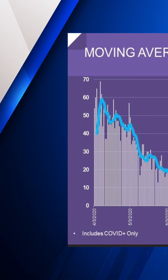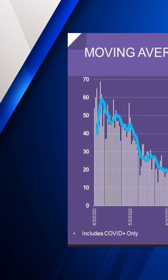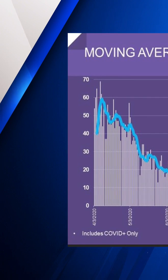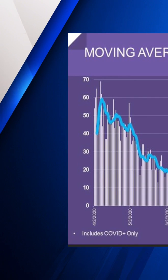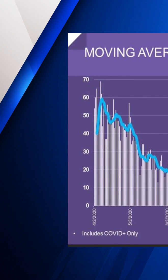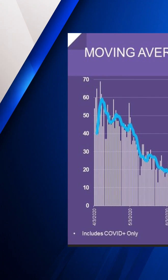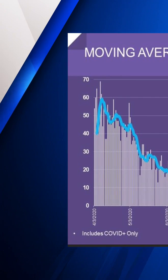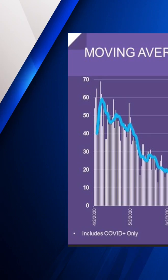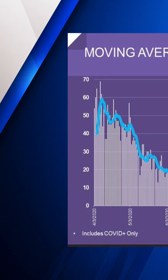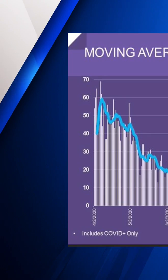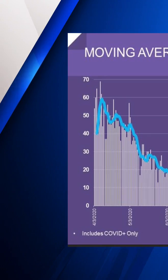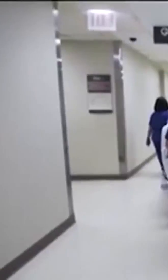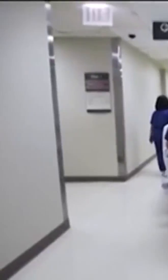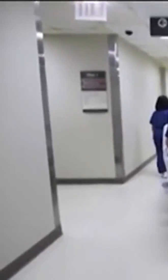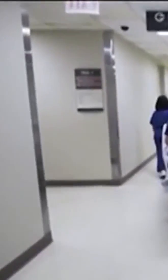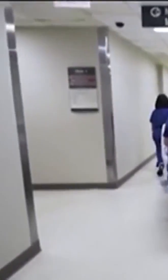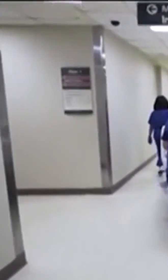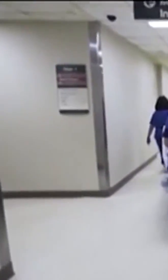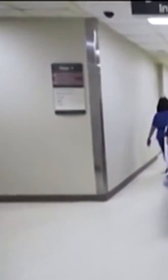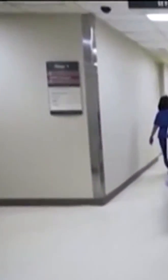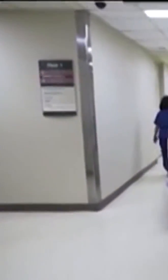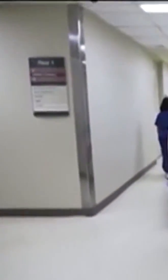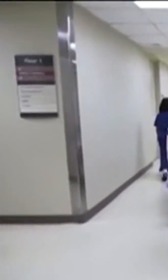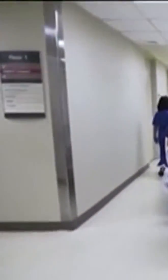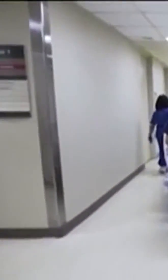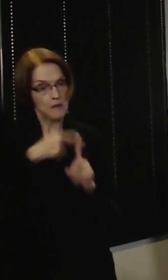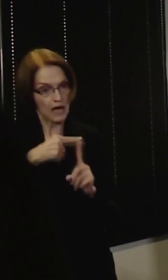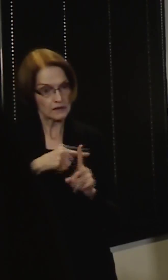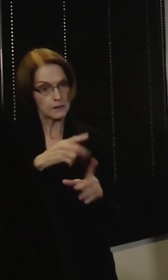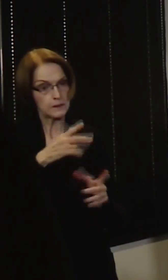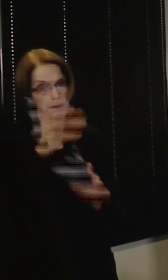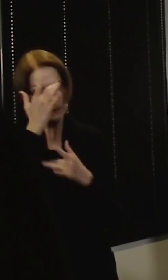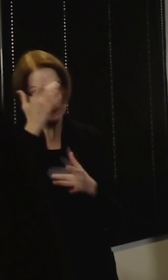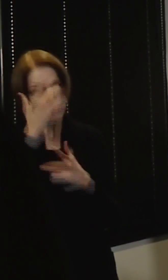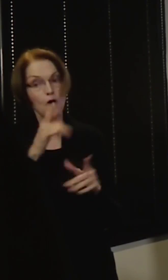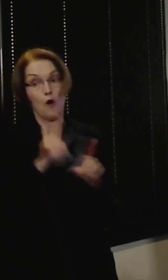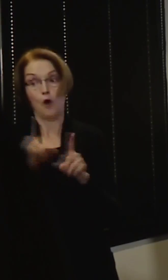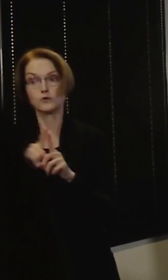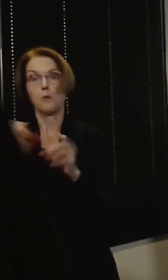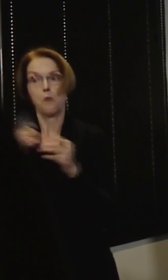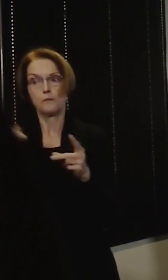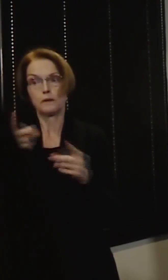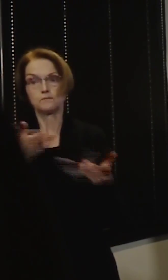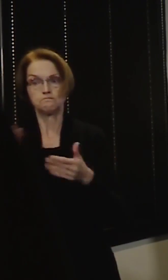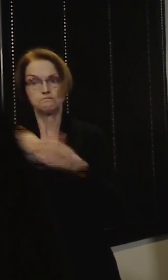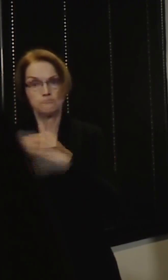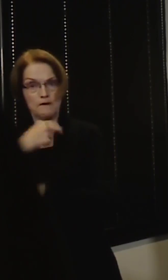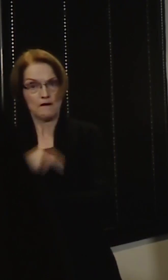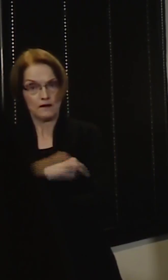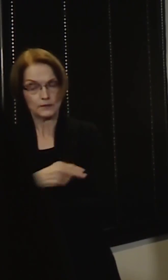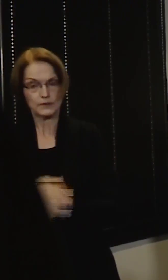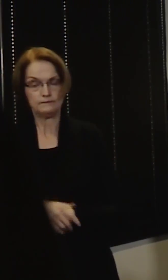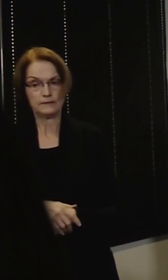TASK FORCE LEADER DOCTOR ALEX CARS ANNOUNCED A RECORD HIGH SEVEN-DAY ROLLING AVERAGE OF